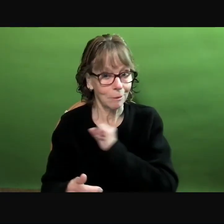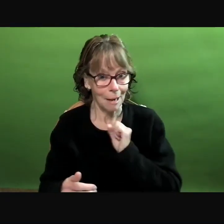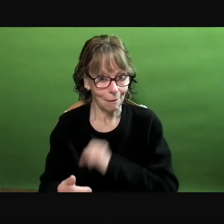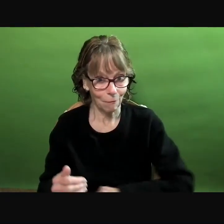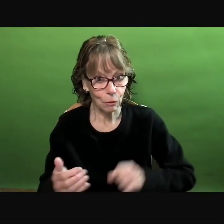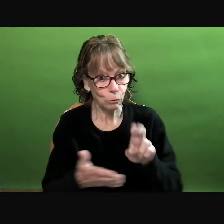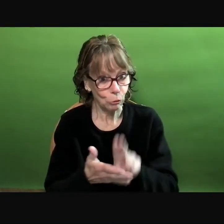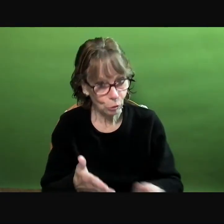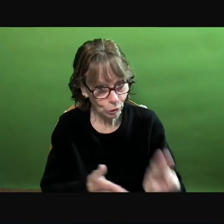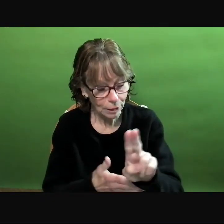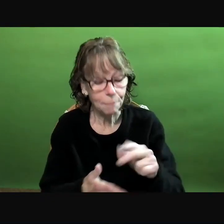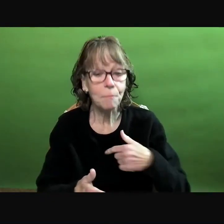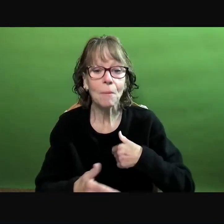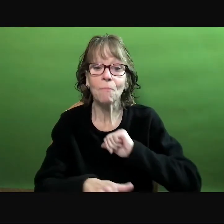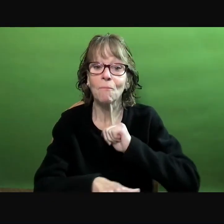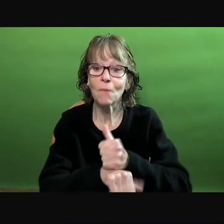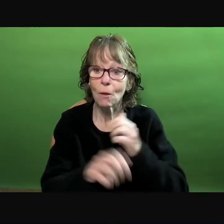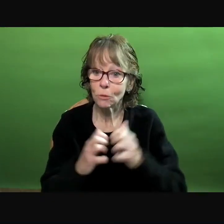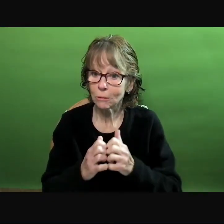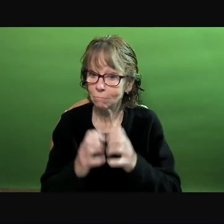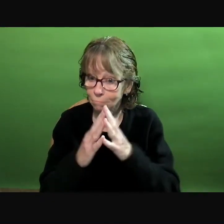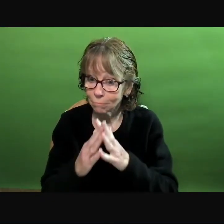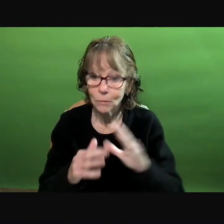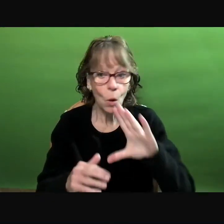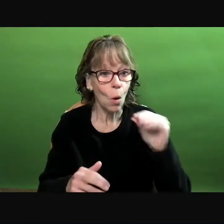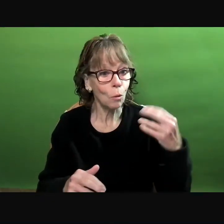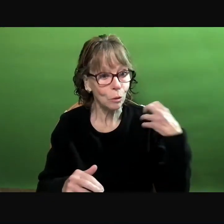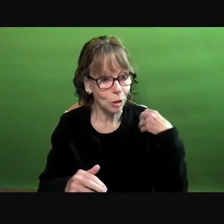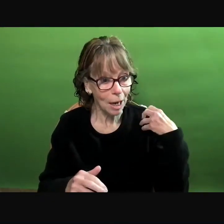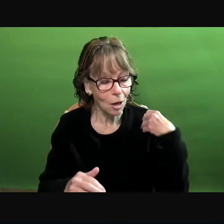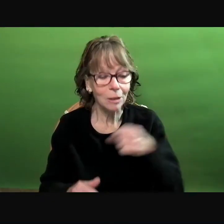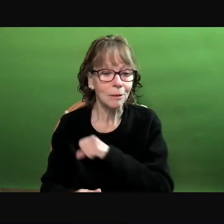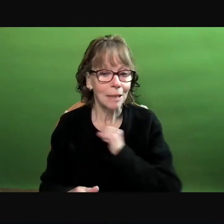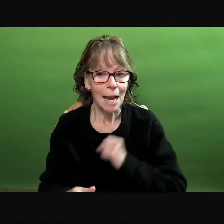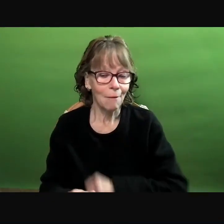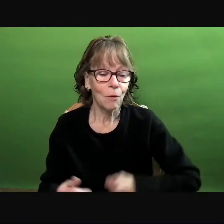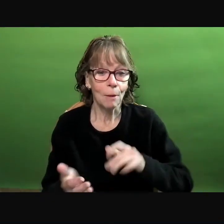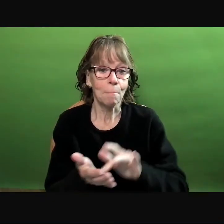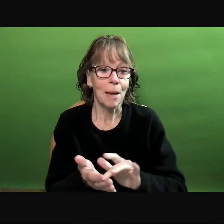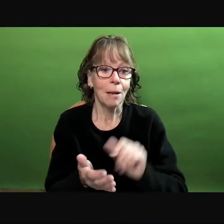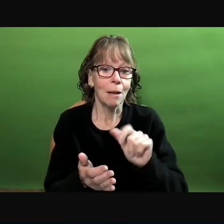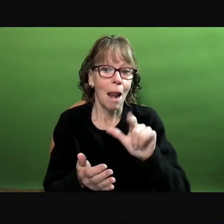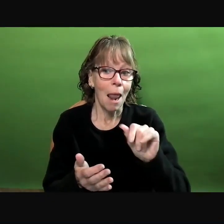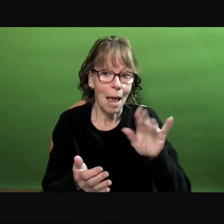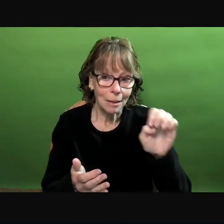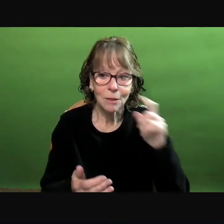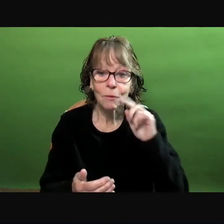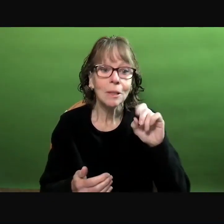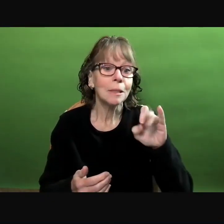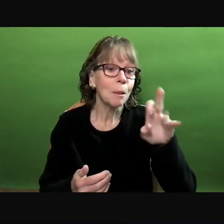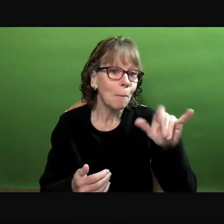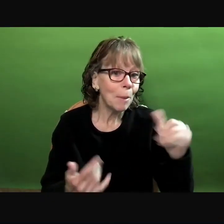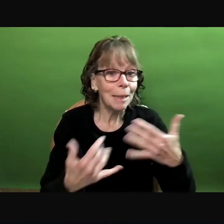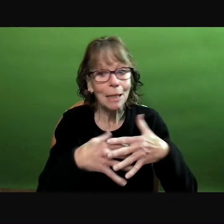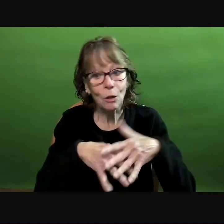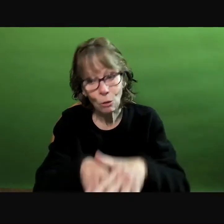and co-chair of the Stanford Medicine Alliance for Disability Inclusion and Equity, or SMADIE.